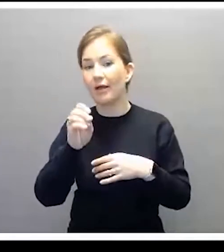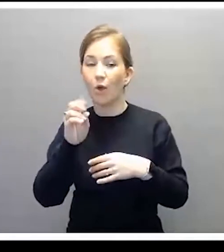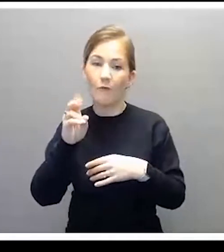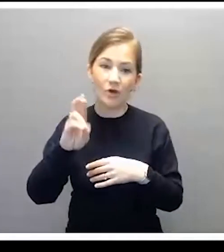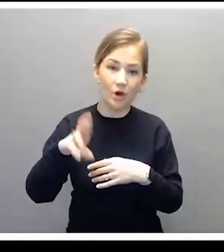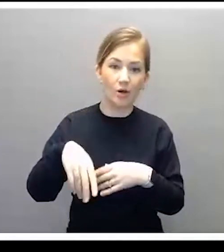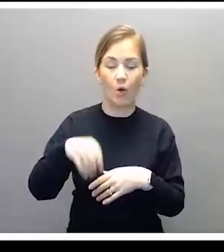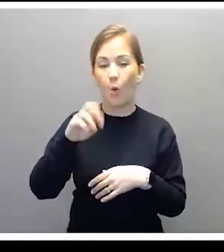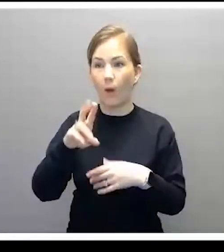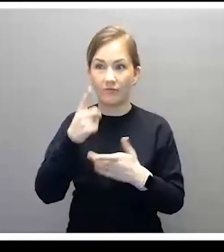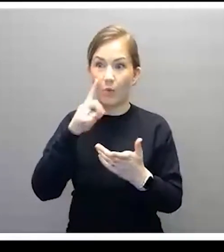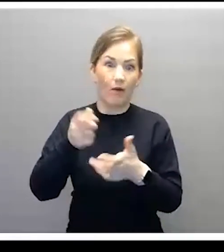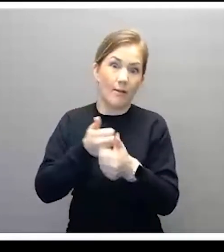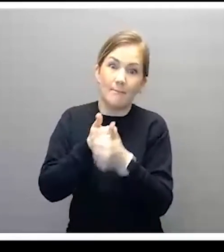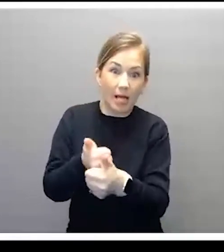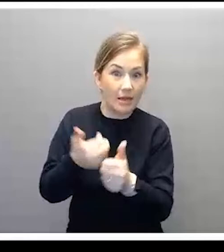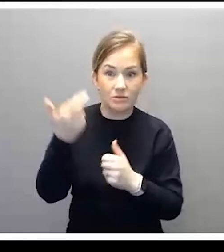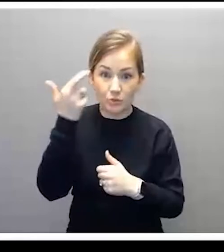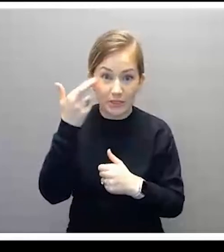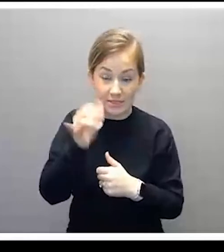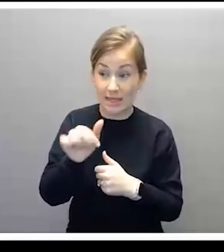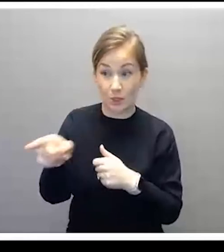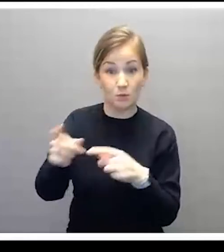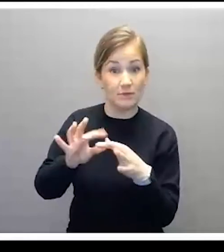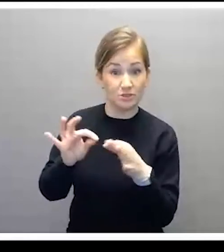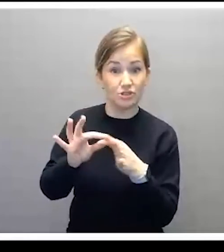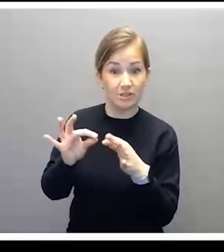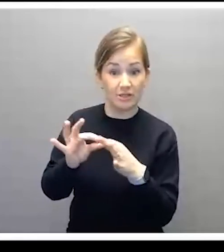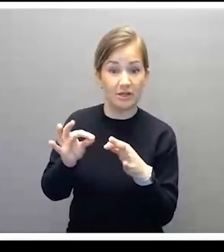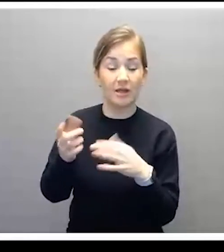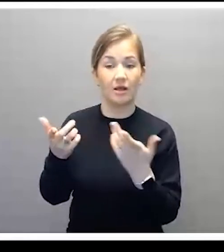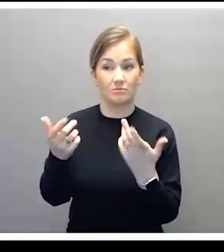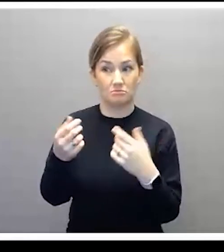or just for compliance reasons, like you said,